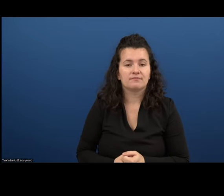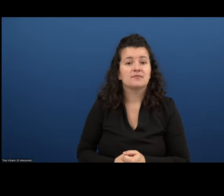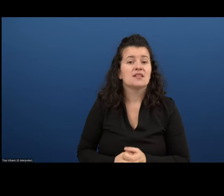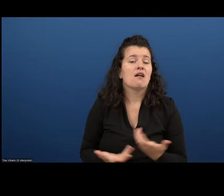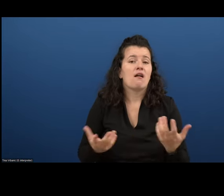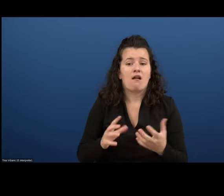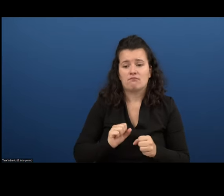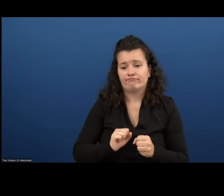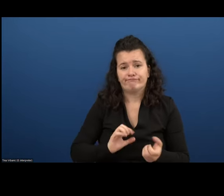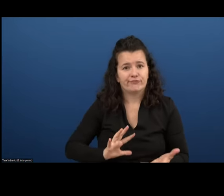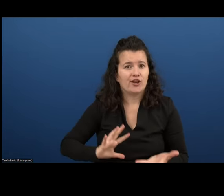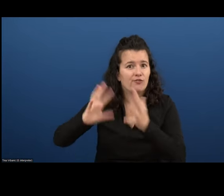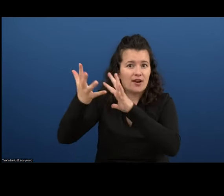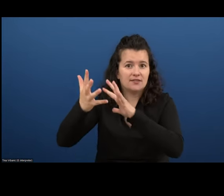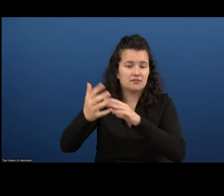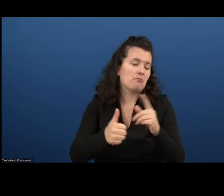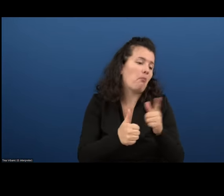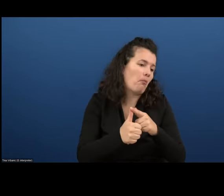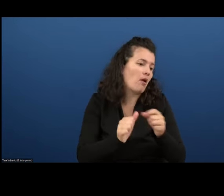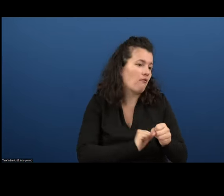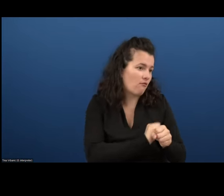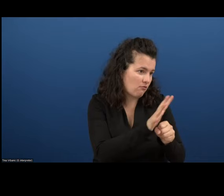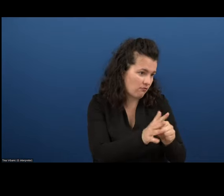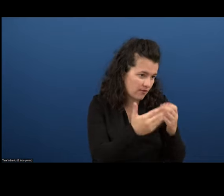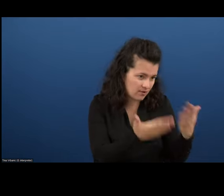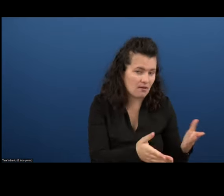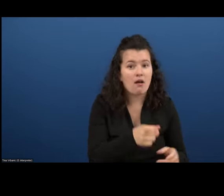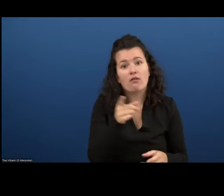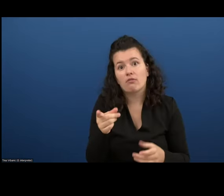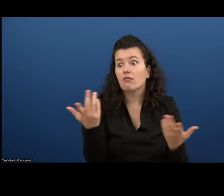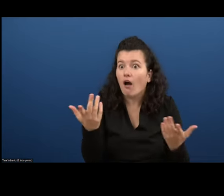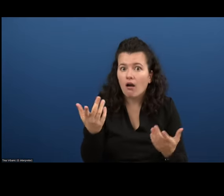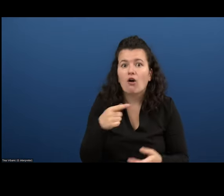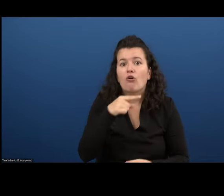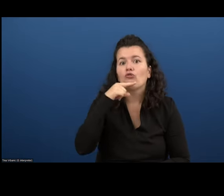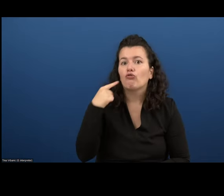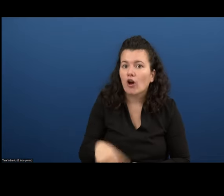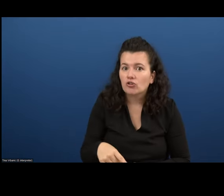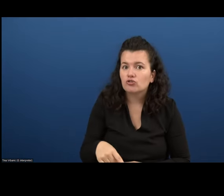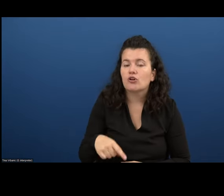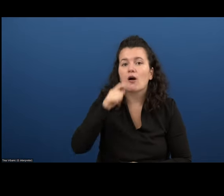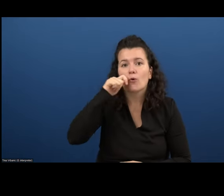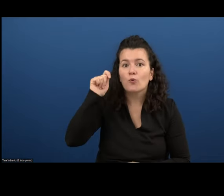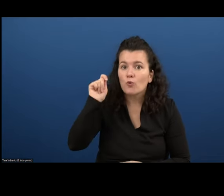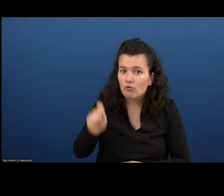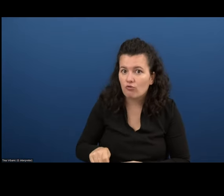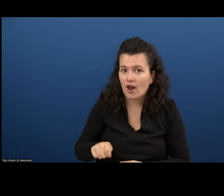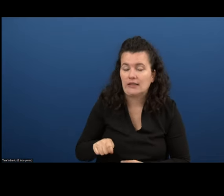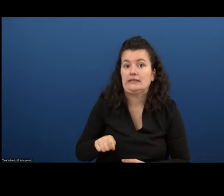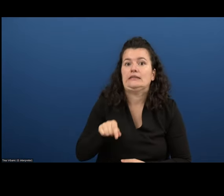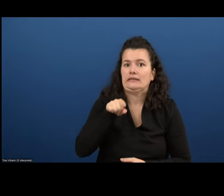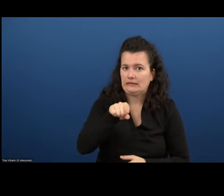have the situation with Russia and Ukraine, as well as several other crises that are confronting